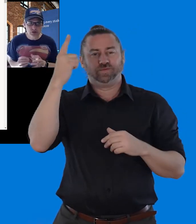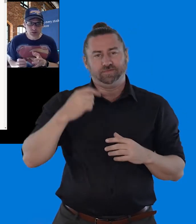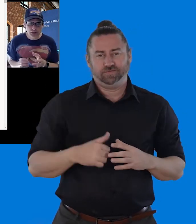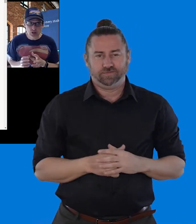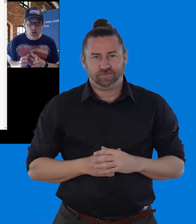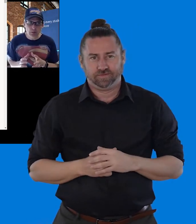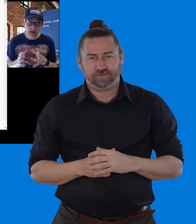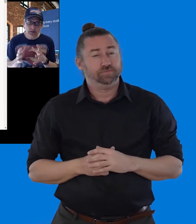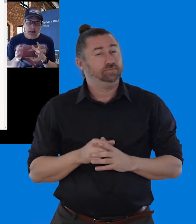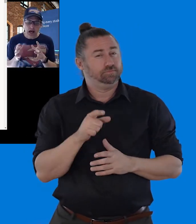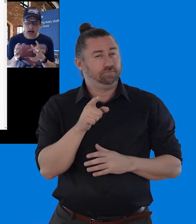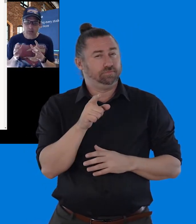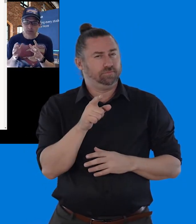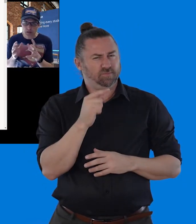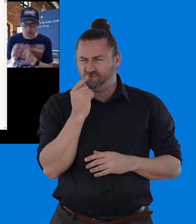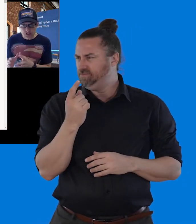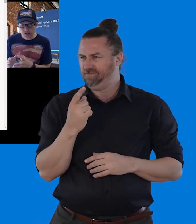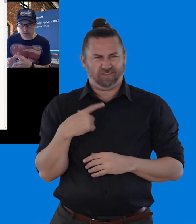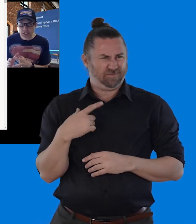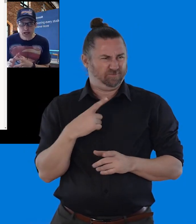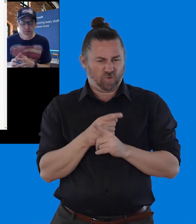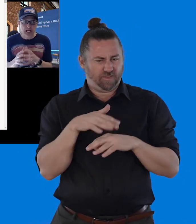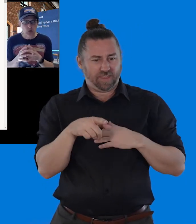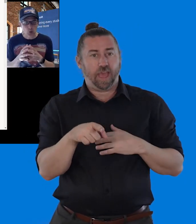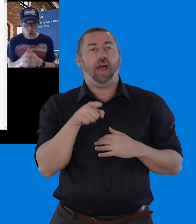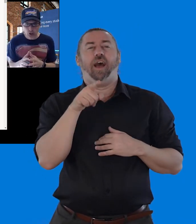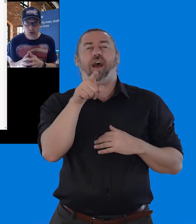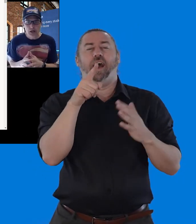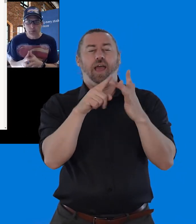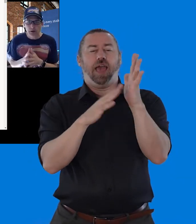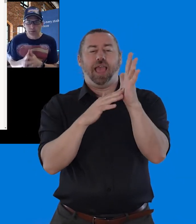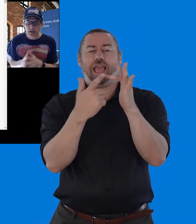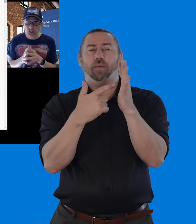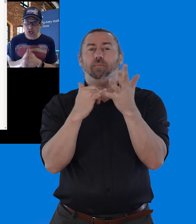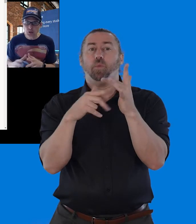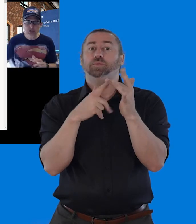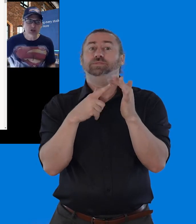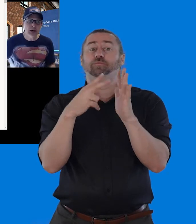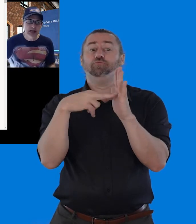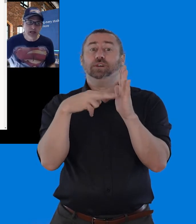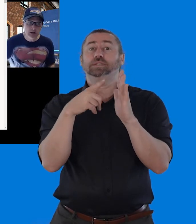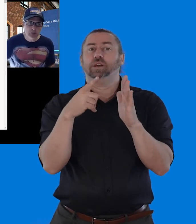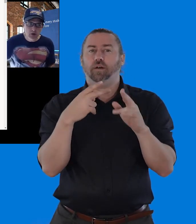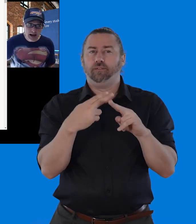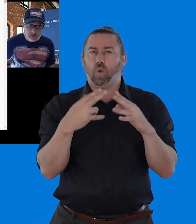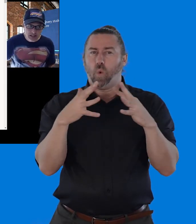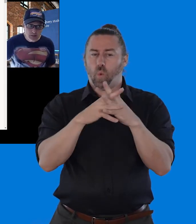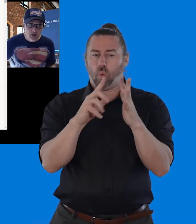do is we're gonna talk about Immersive Reader in Word. But I'm gonna show it to you in the browser,